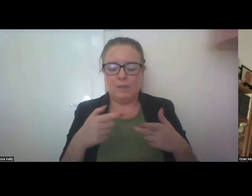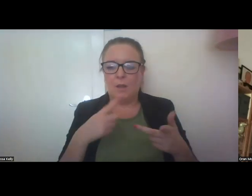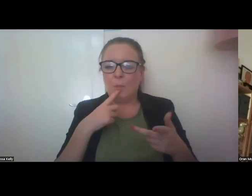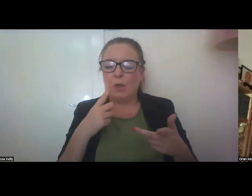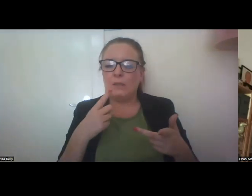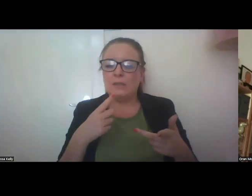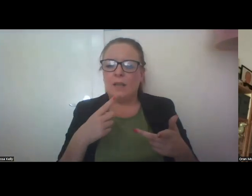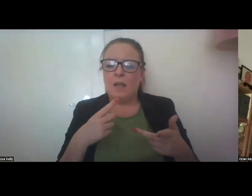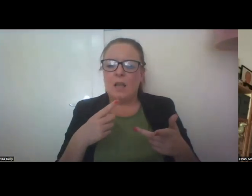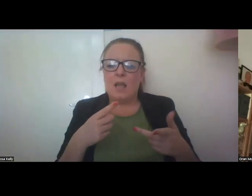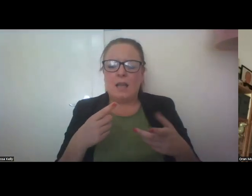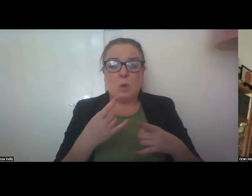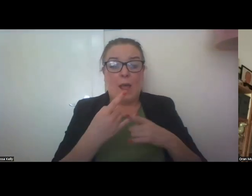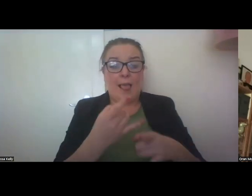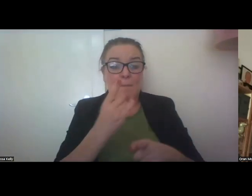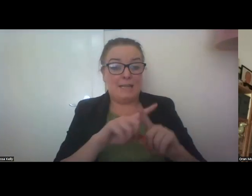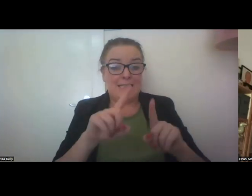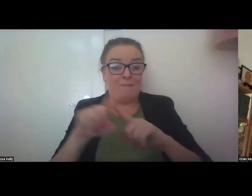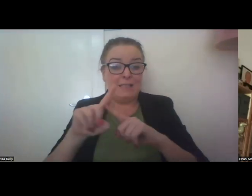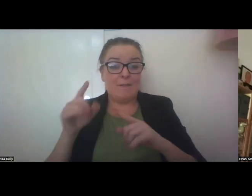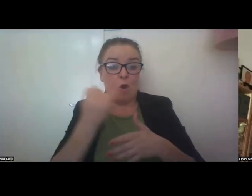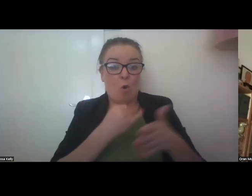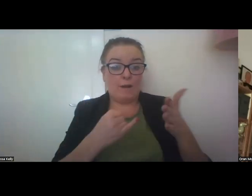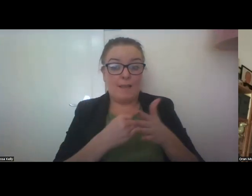helping them to resolve logistical problems.